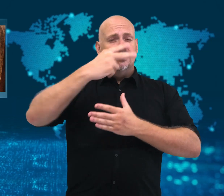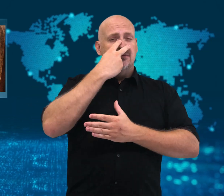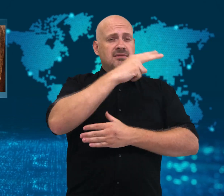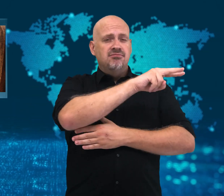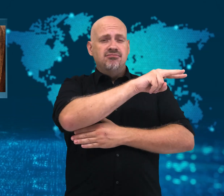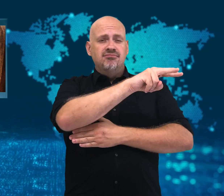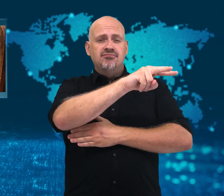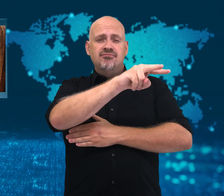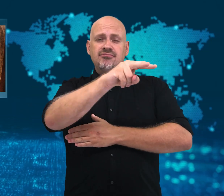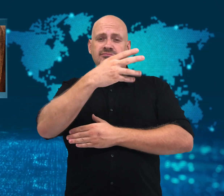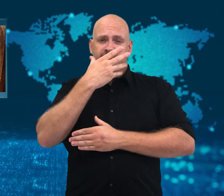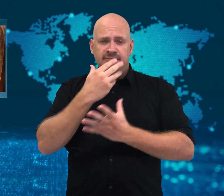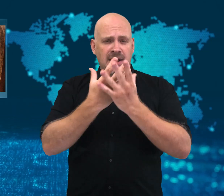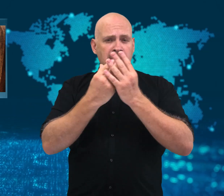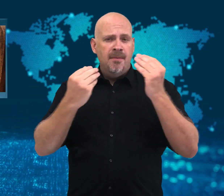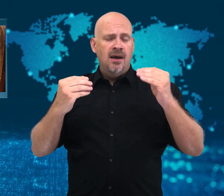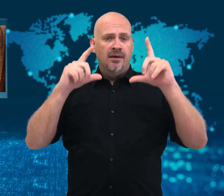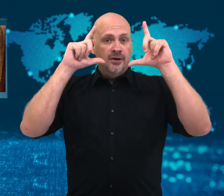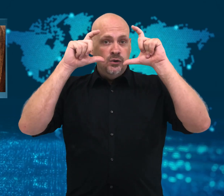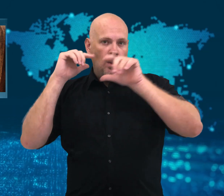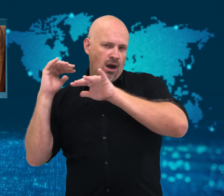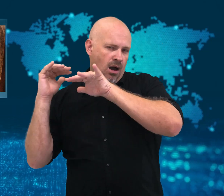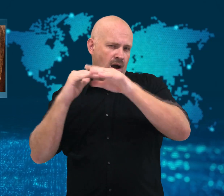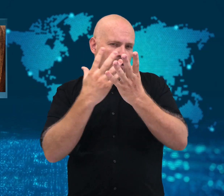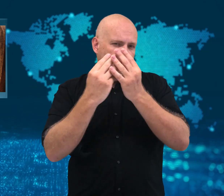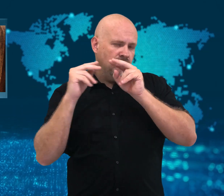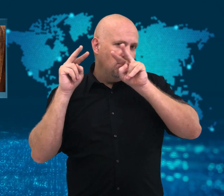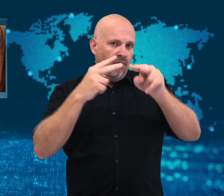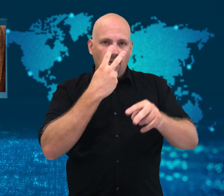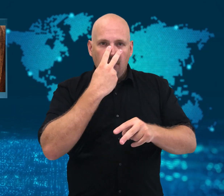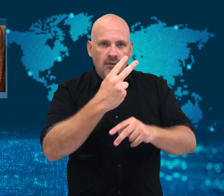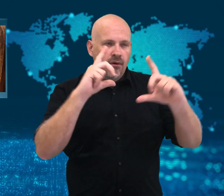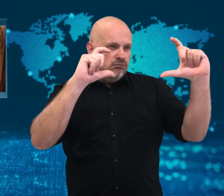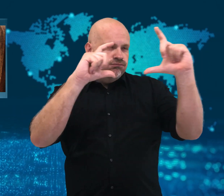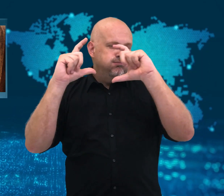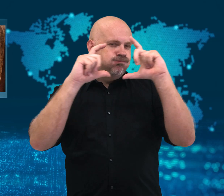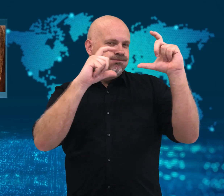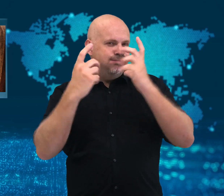and is usually packed with tourists.